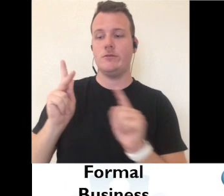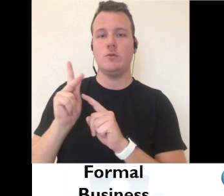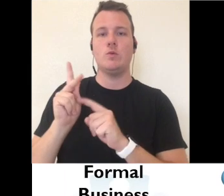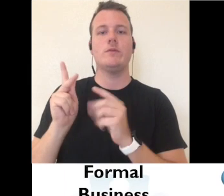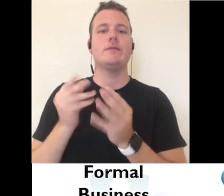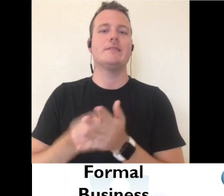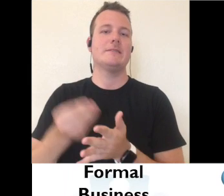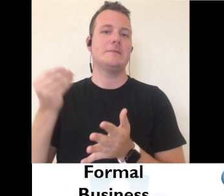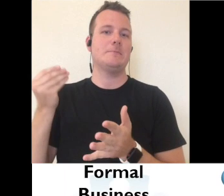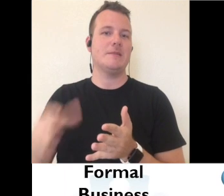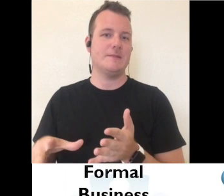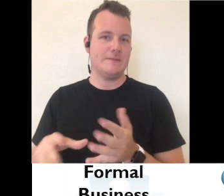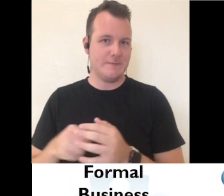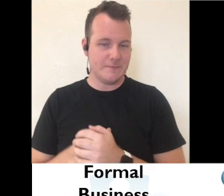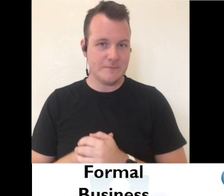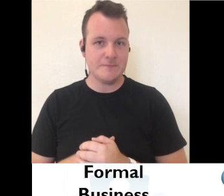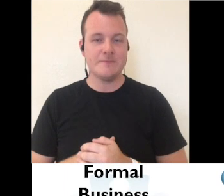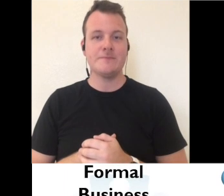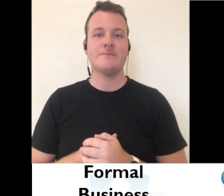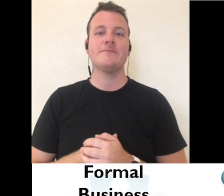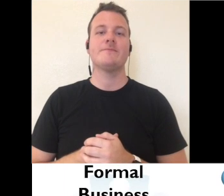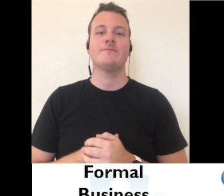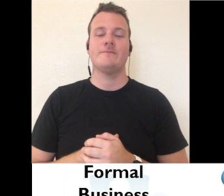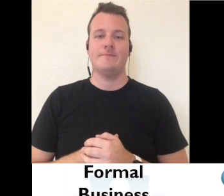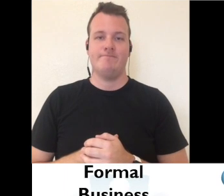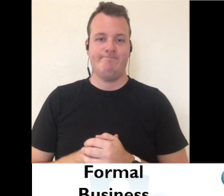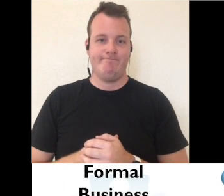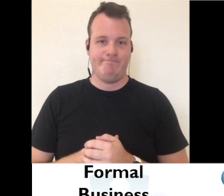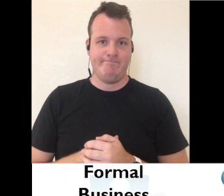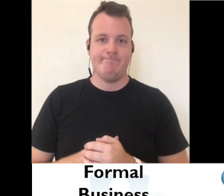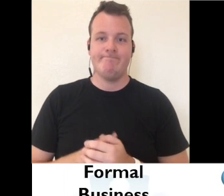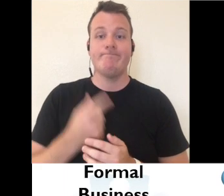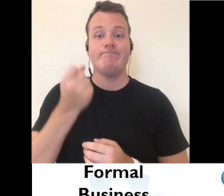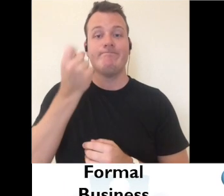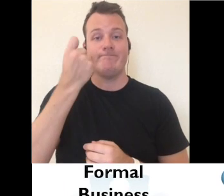need to clarify the administrative positions versus technical or